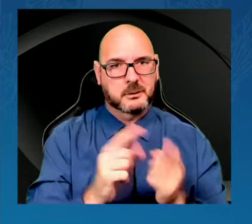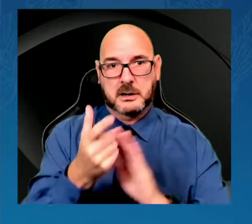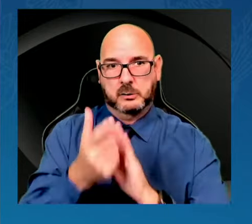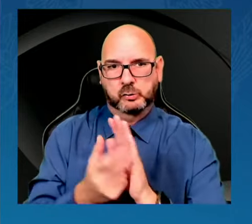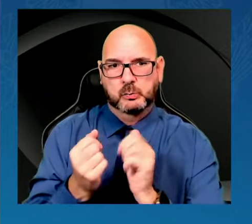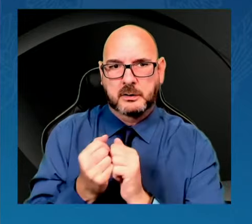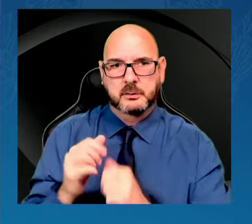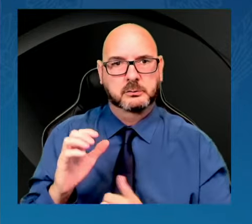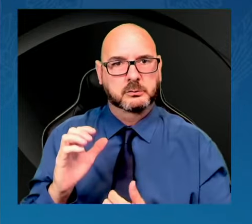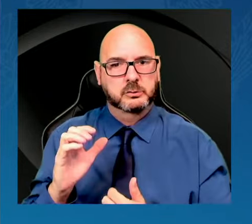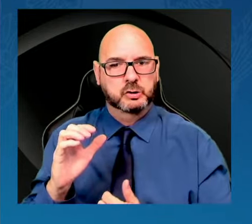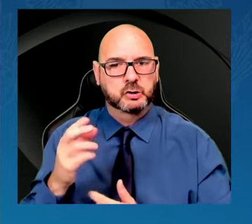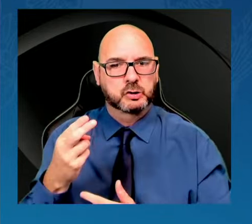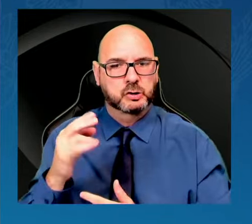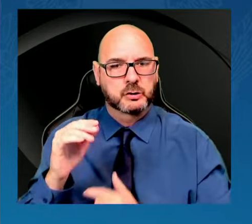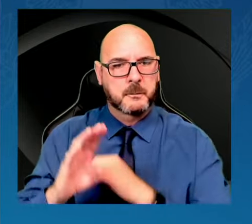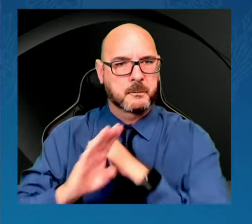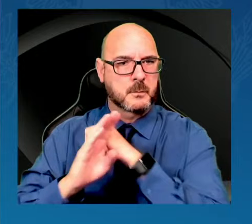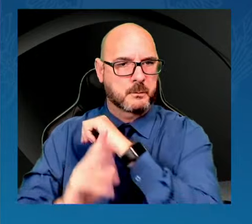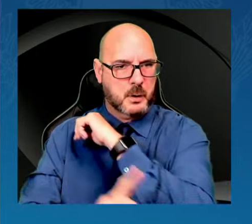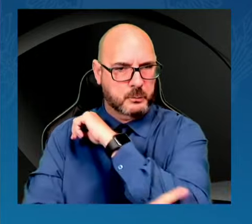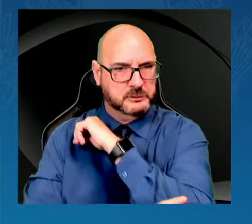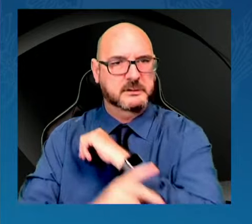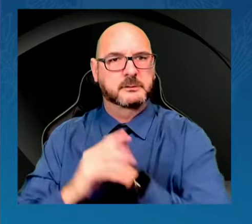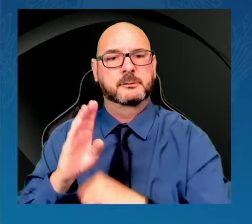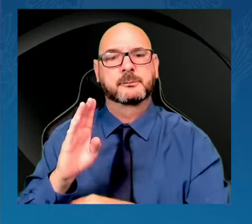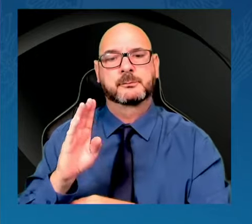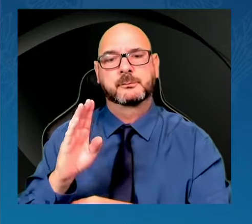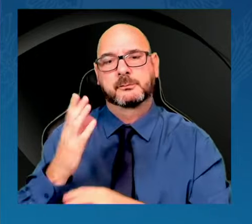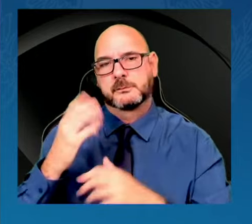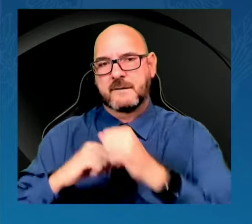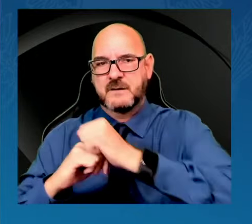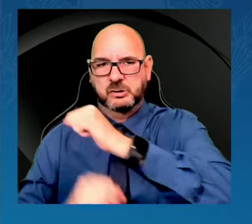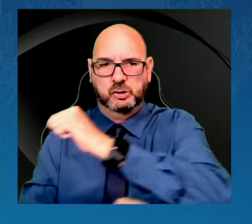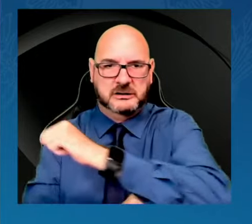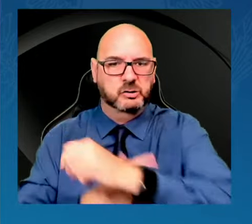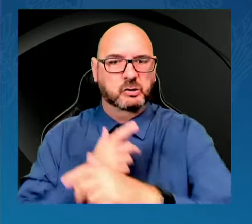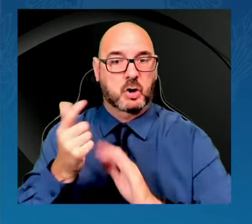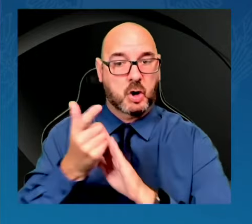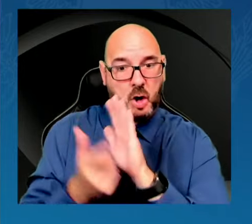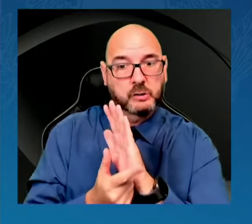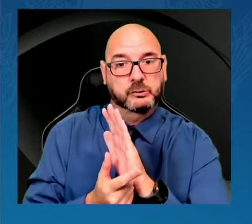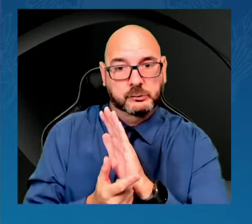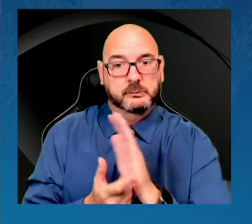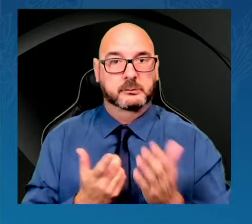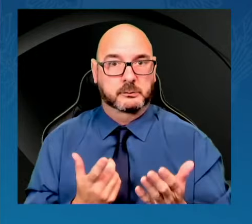we're looking at about $1 trillion that will hit the streets of America